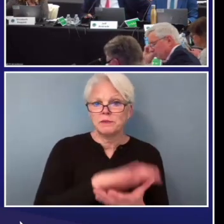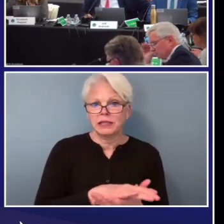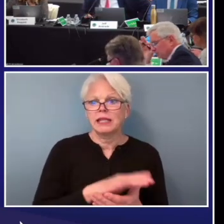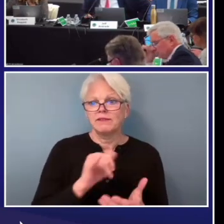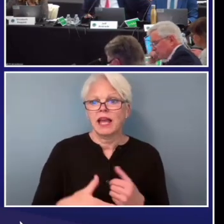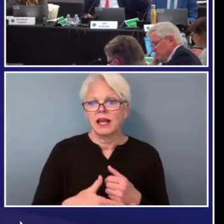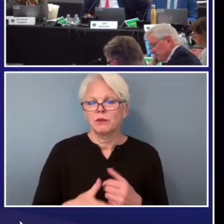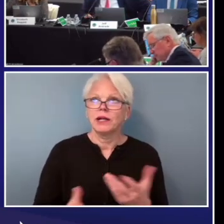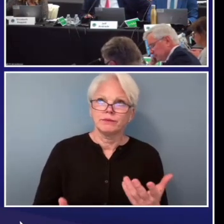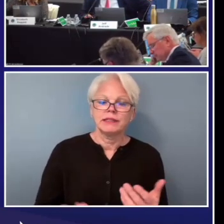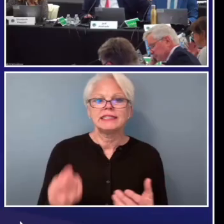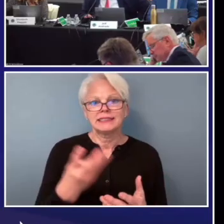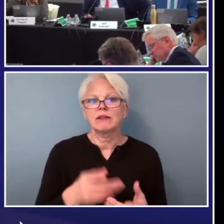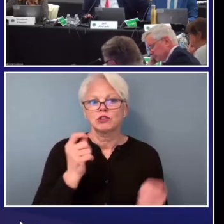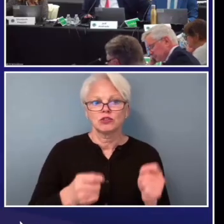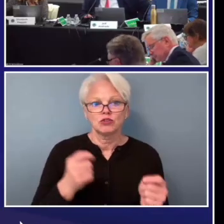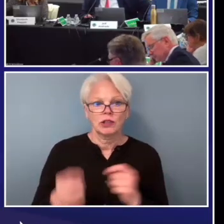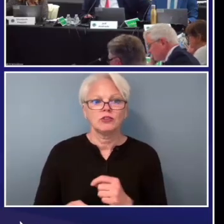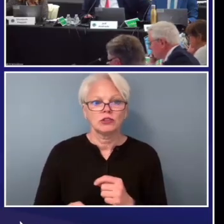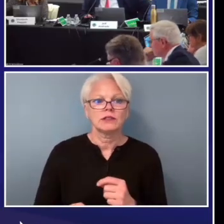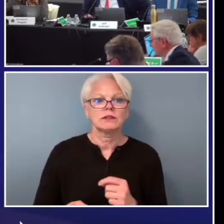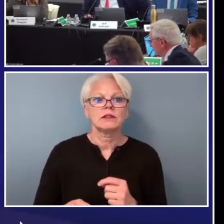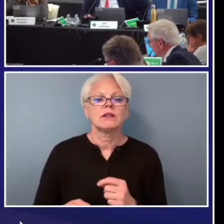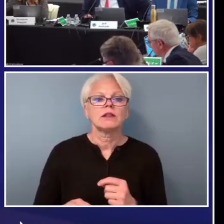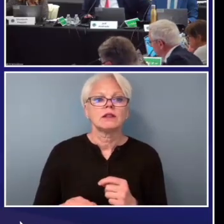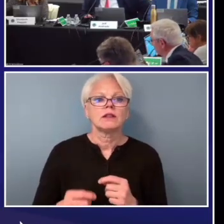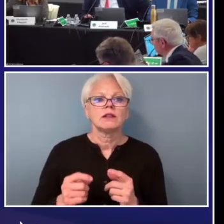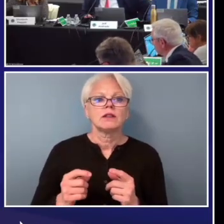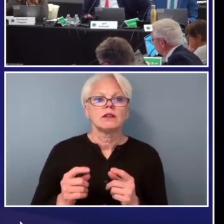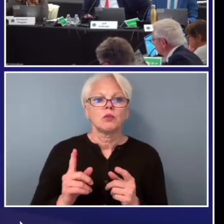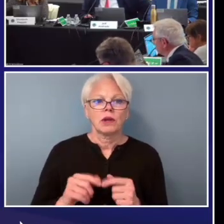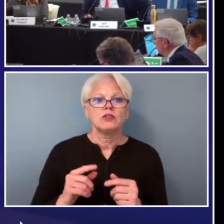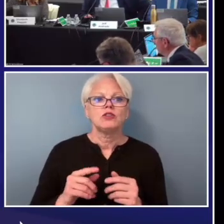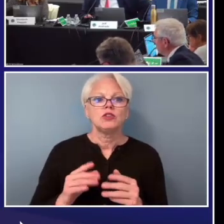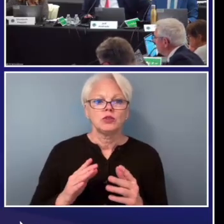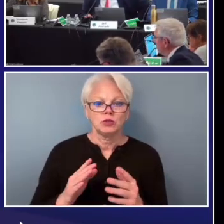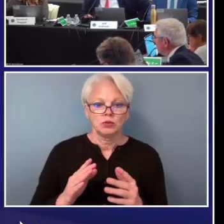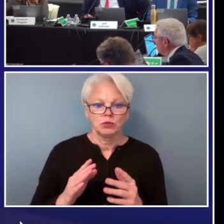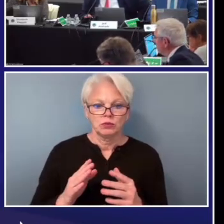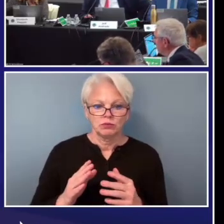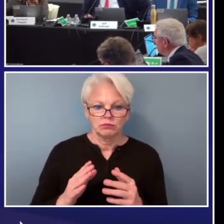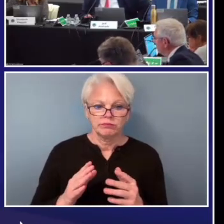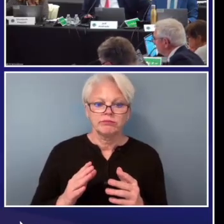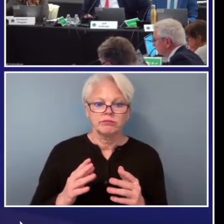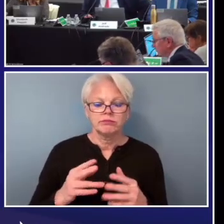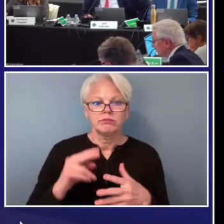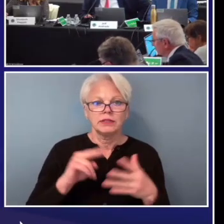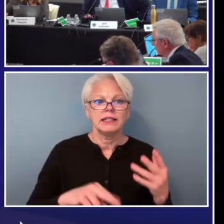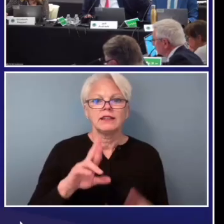this is a series of changes. Um, and when you get into the, uh, the red text, um,